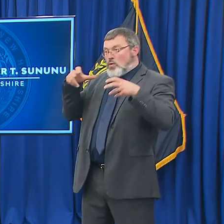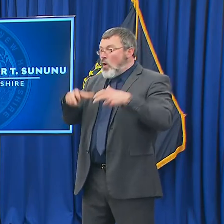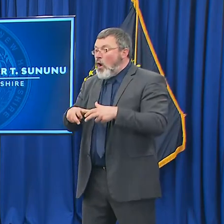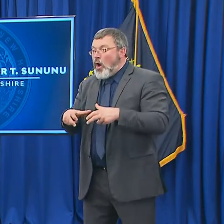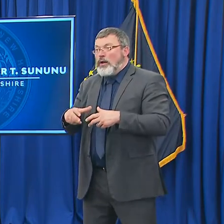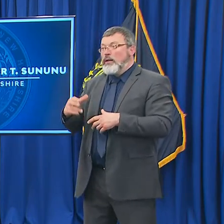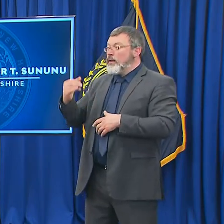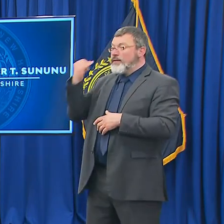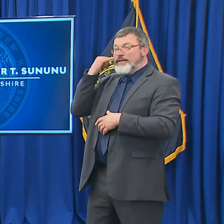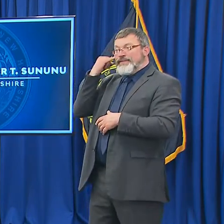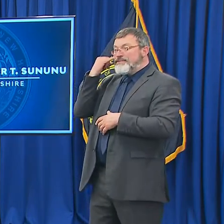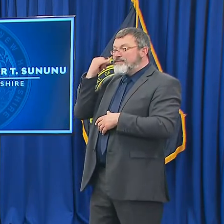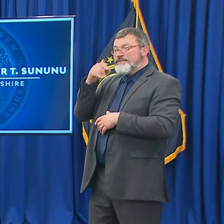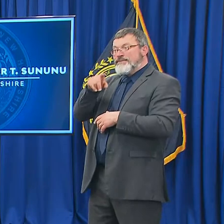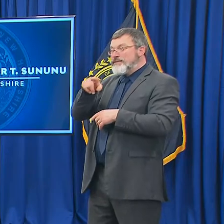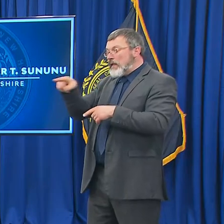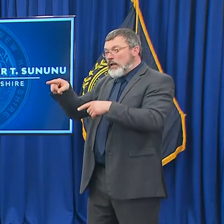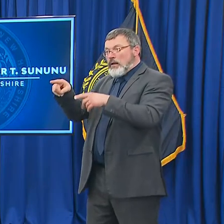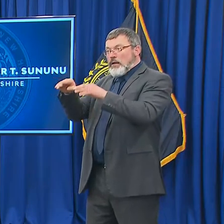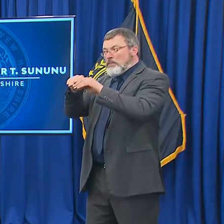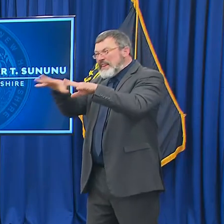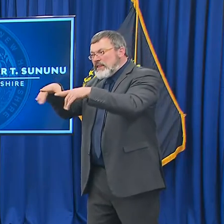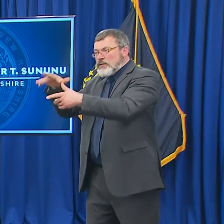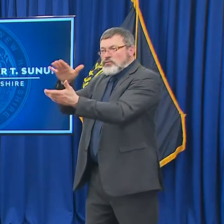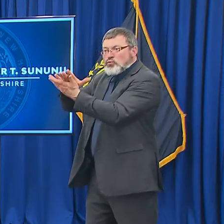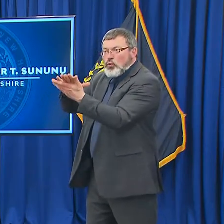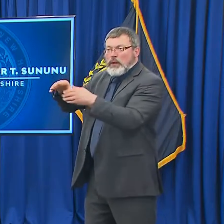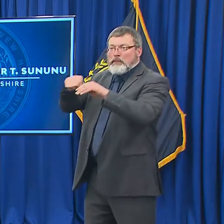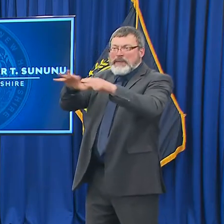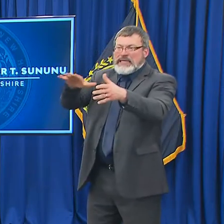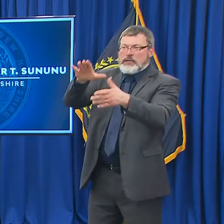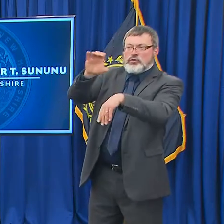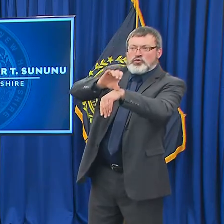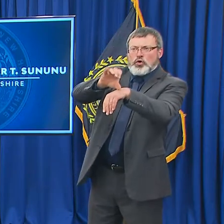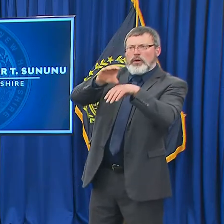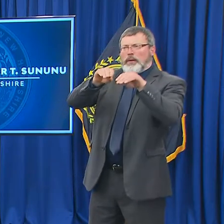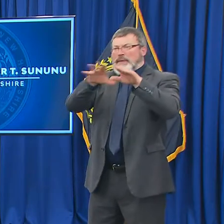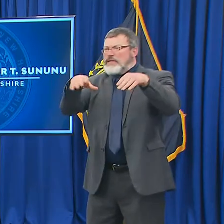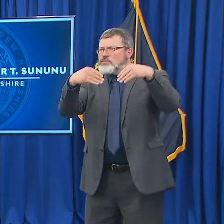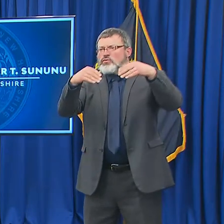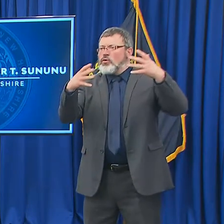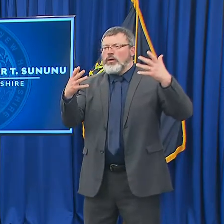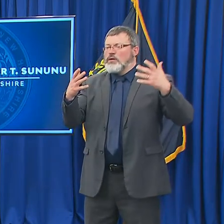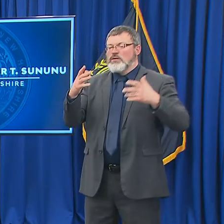And I push the issue a little bit. We're saying it's a virus. It is nothing that itself in itself can be controlled.